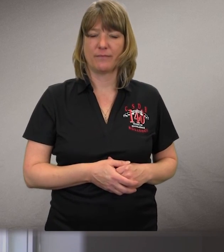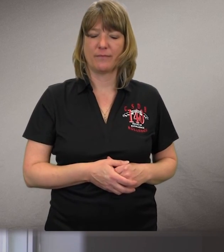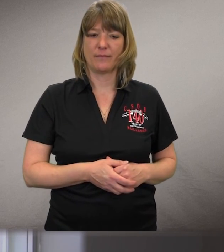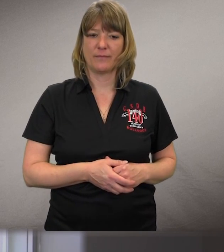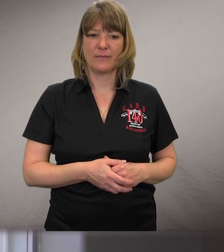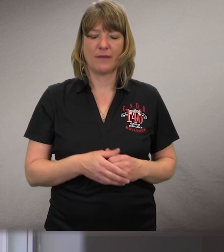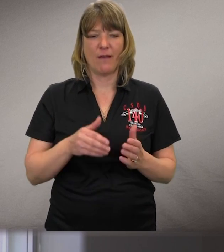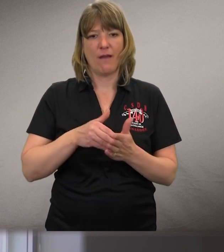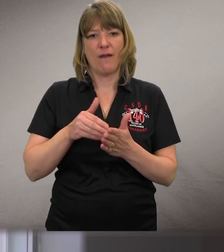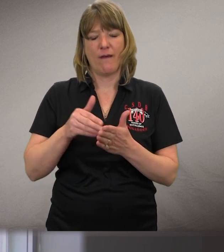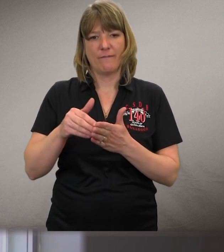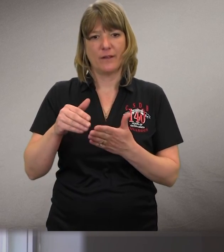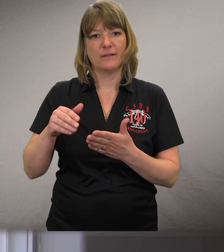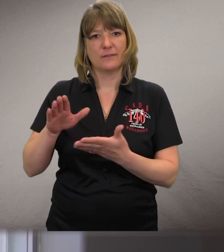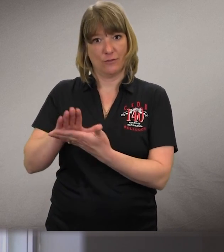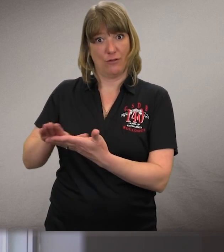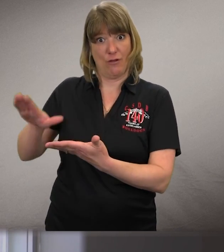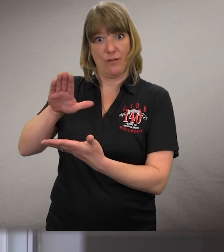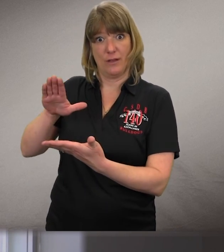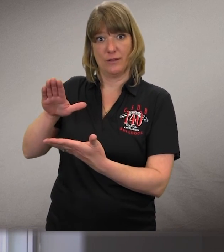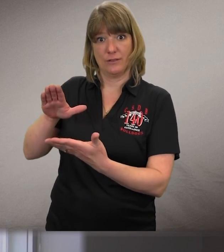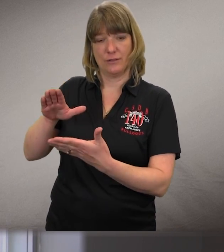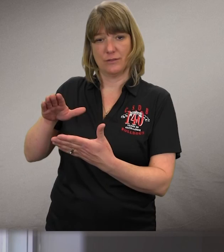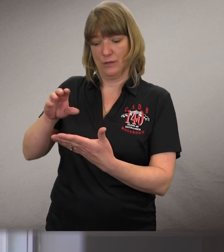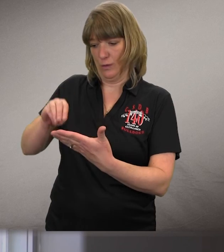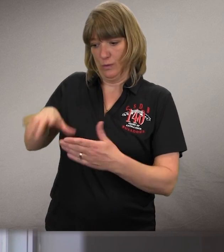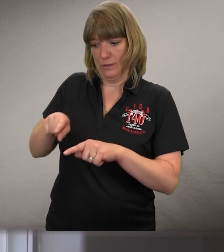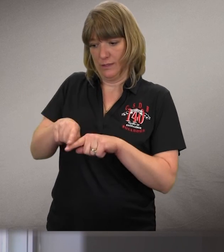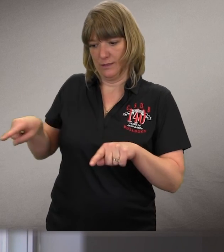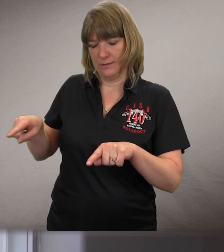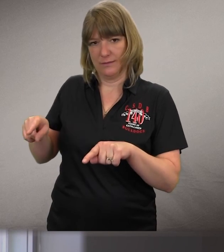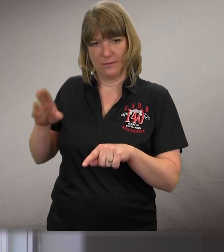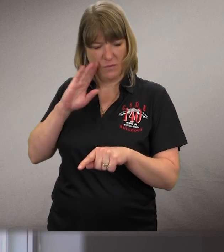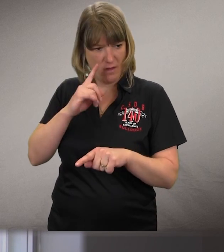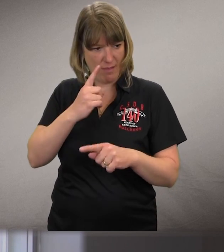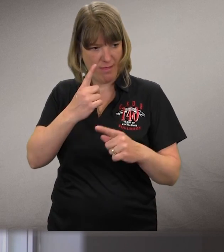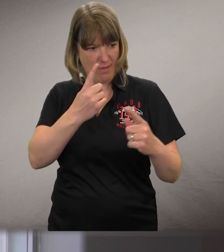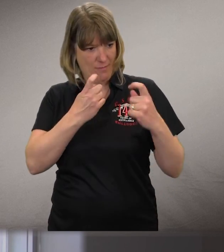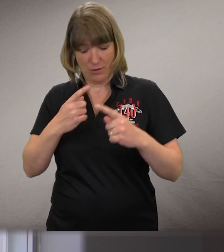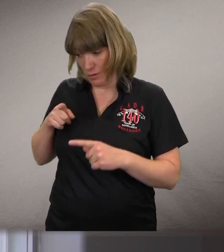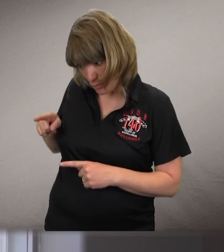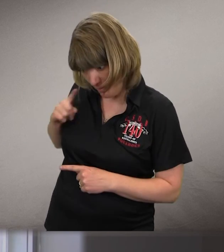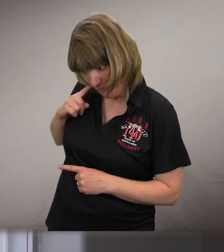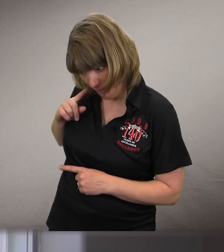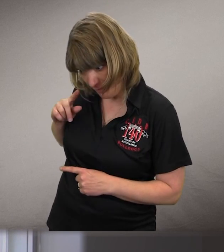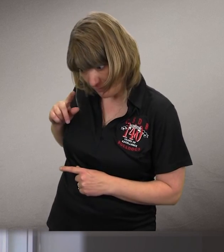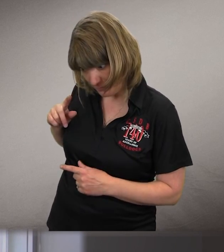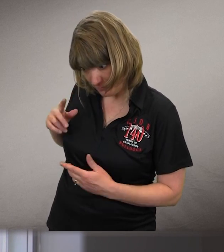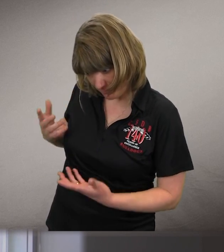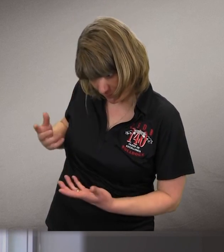A lot of times the students in the college classes, they'll even ask me, "Did you hear that?